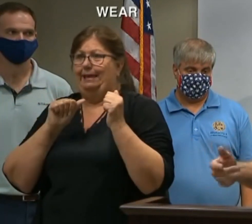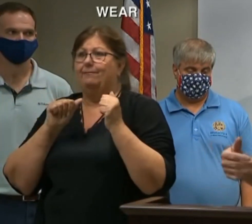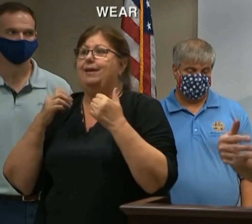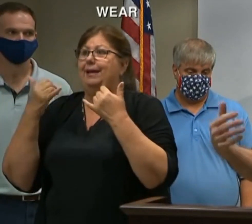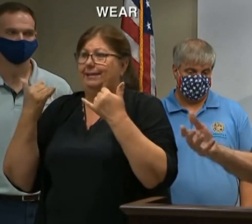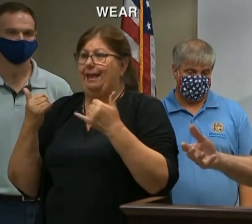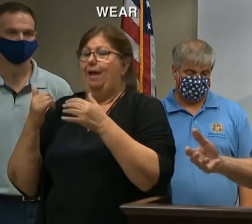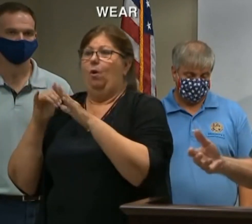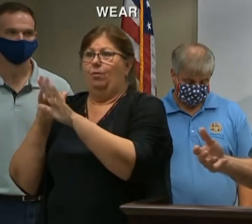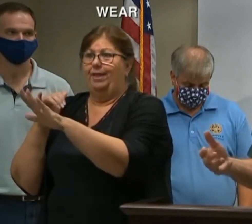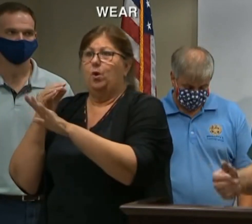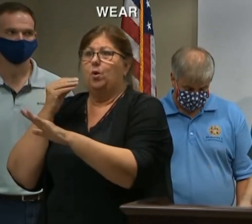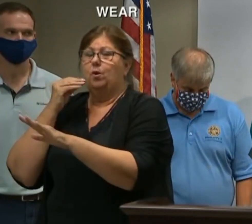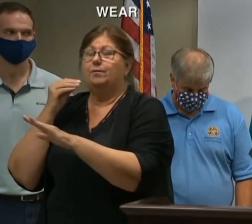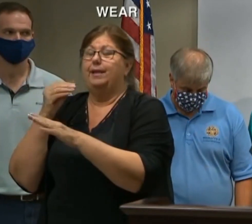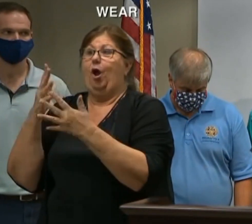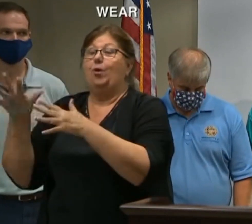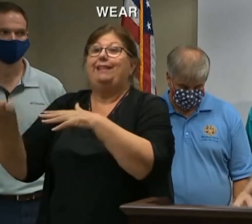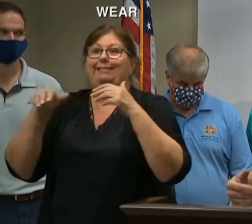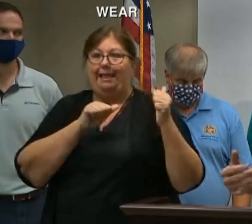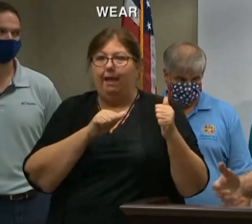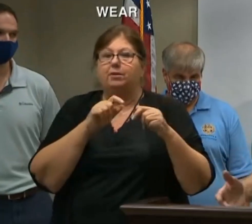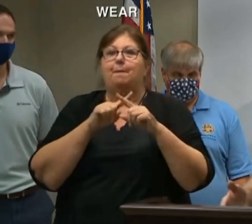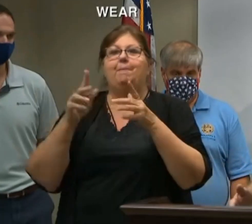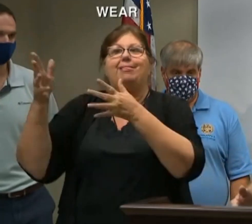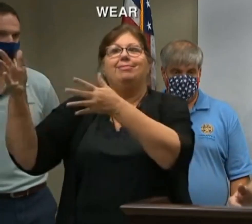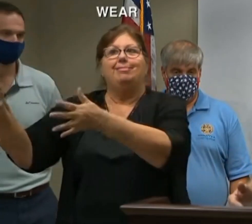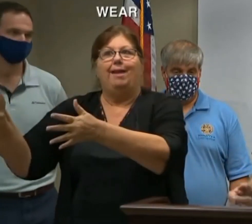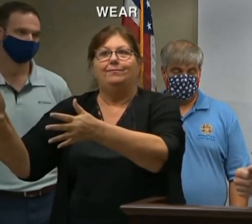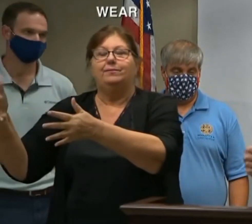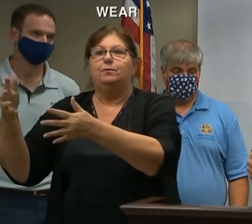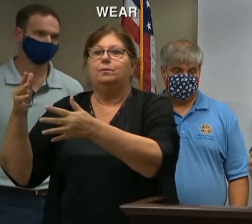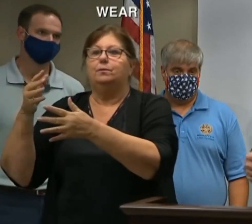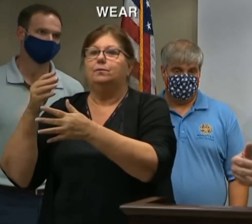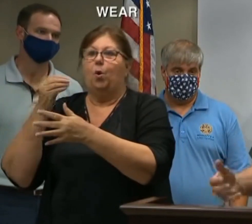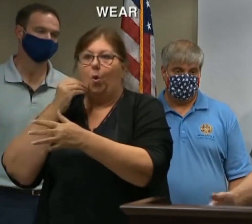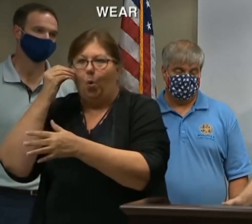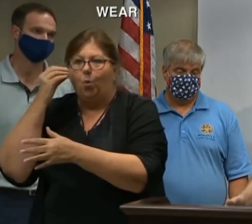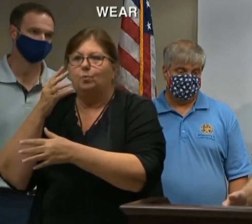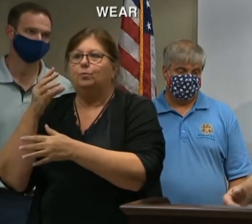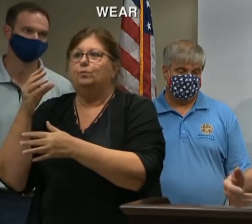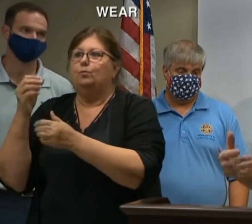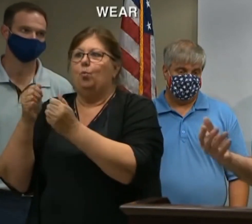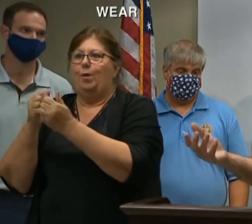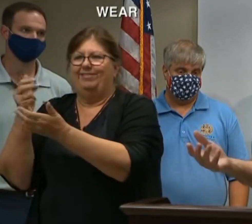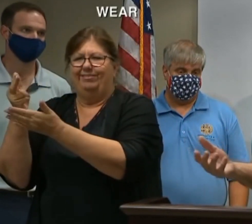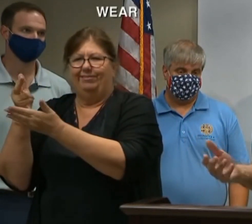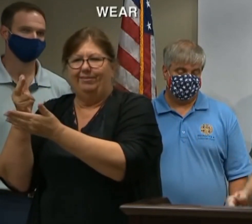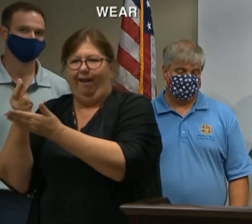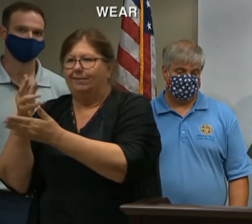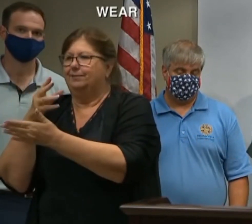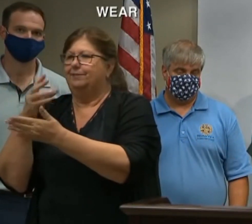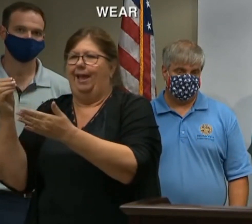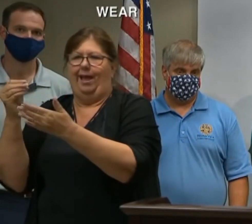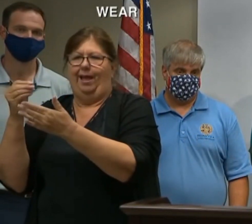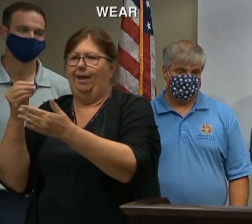that unfortunately was left in the homes so you have people sleeping in homes without any power thank god the weather's changed